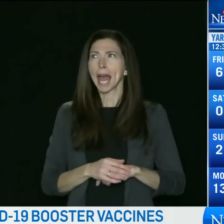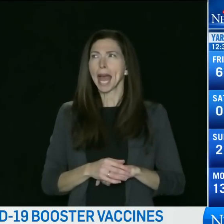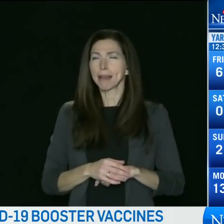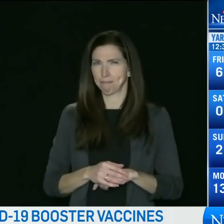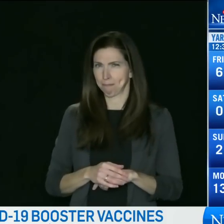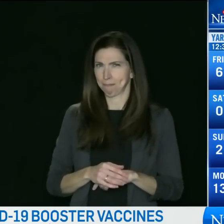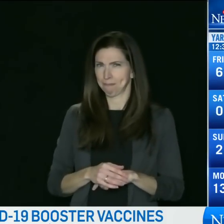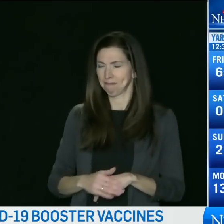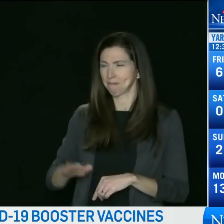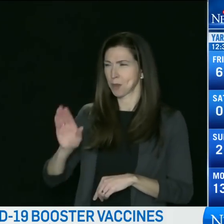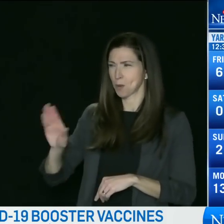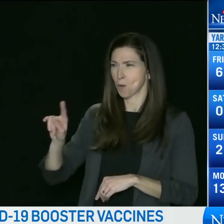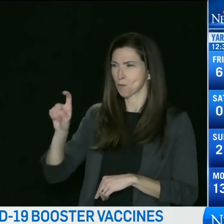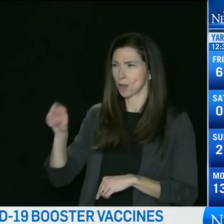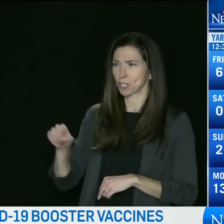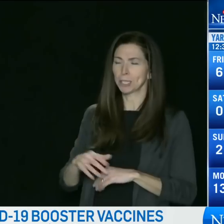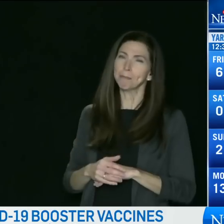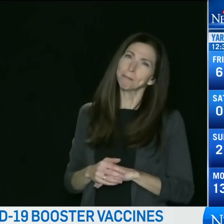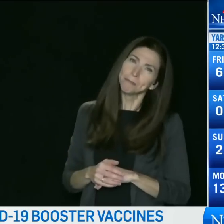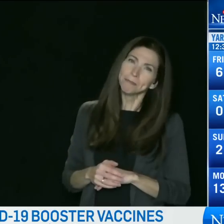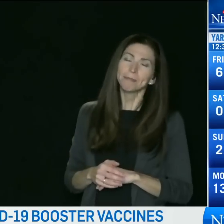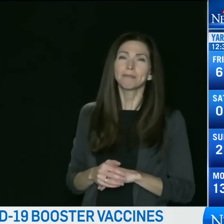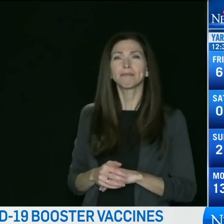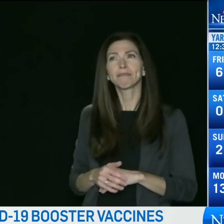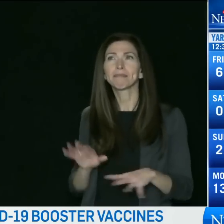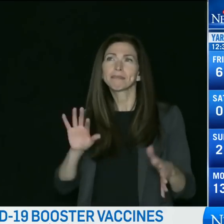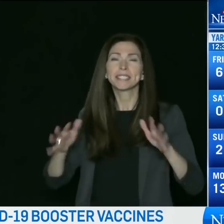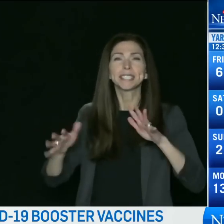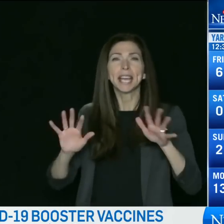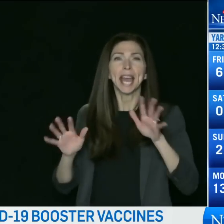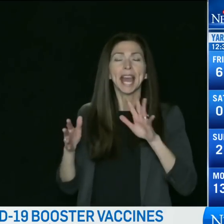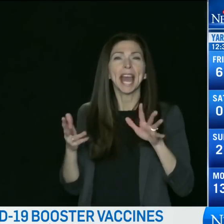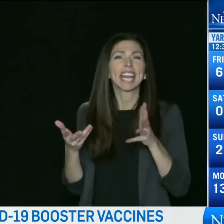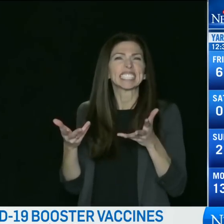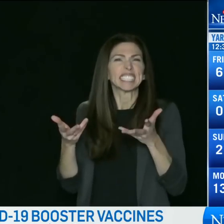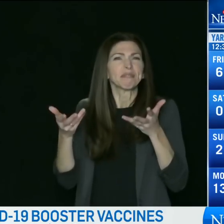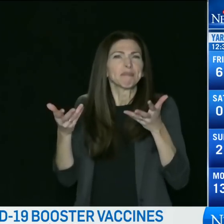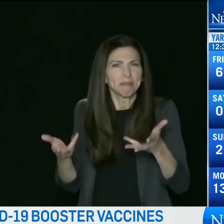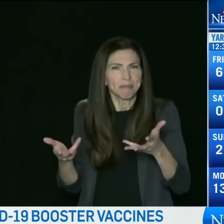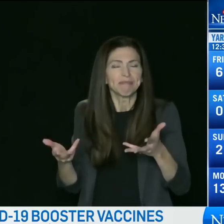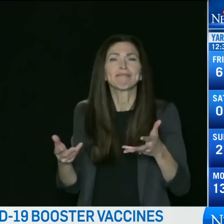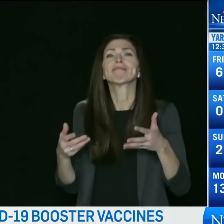SO I THINK THERE'S A SUBTLETY TO